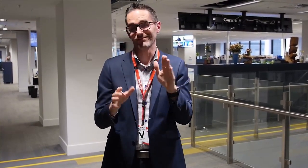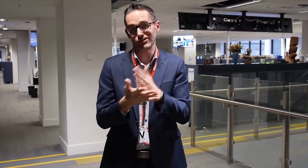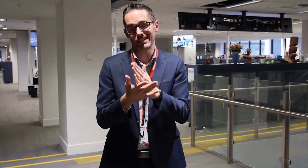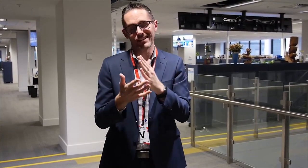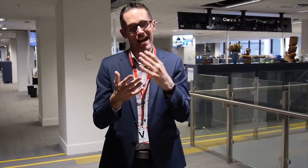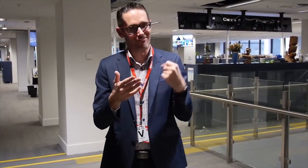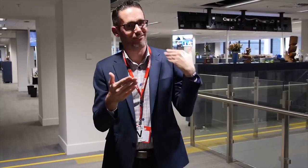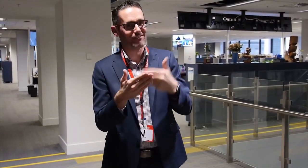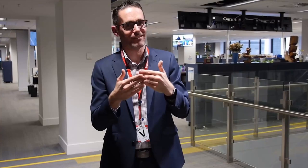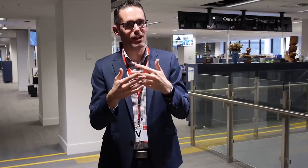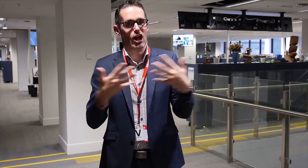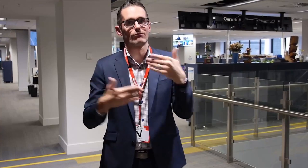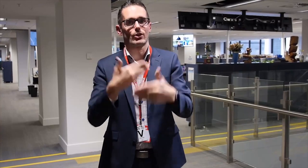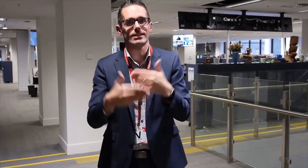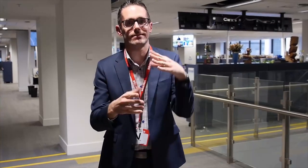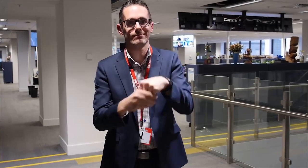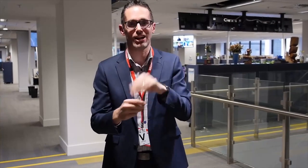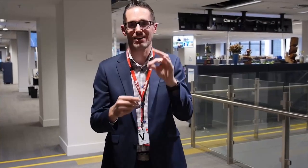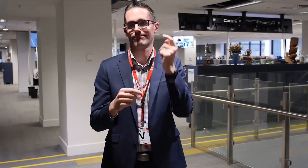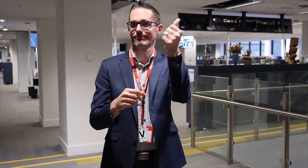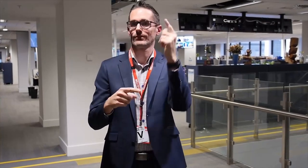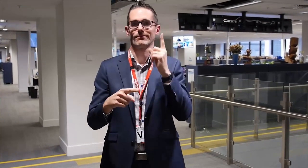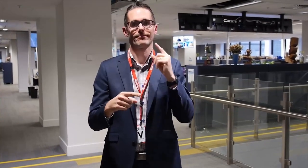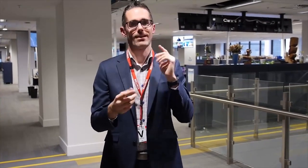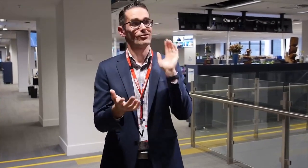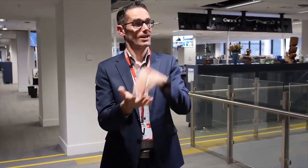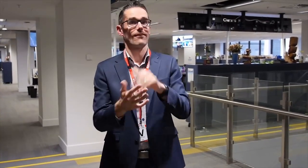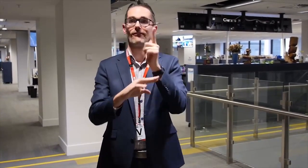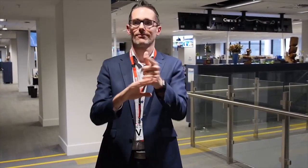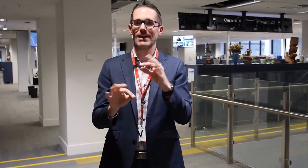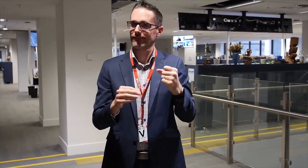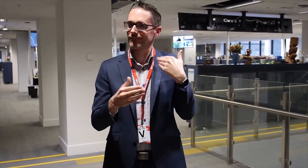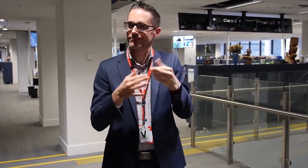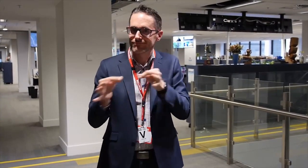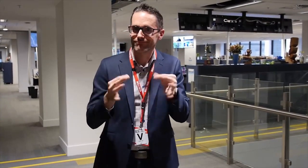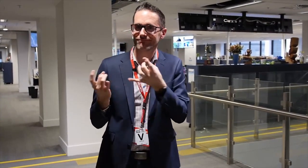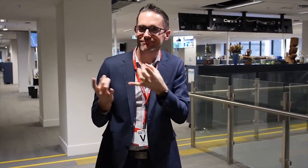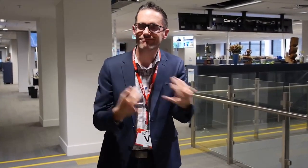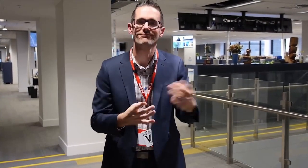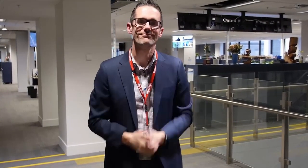So, as you can now understand, it is a long process that must be undertaken to deliver the news in Auslan.